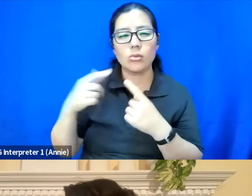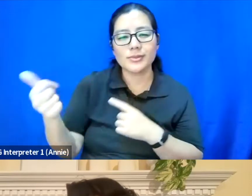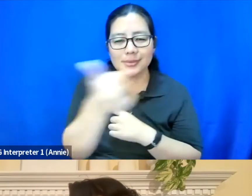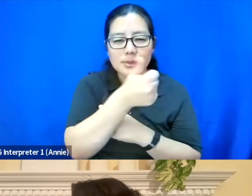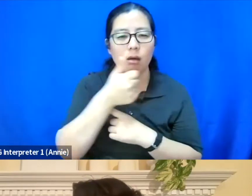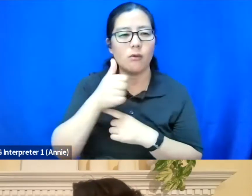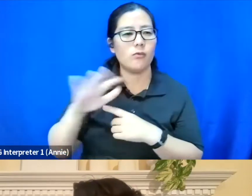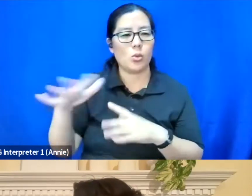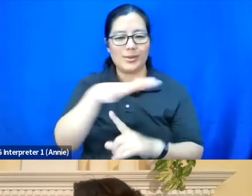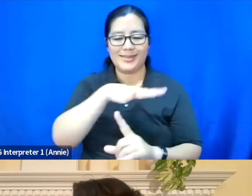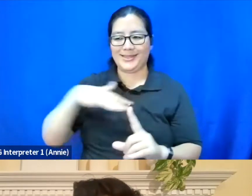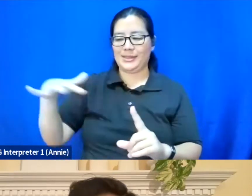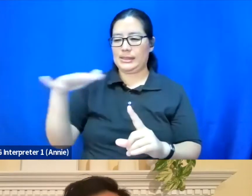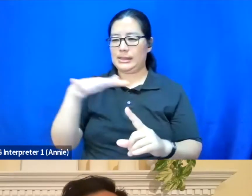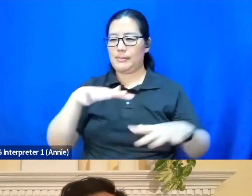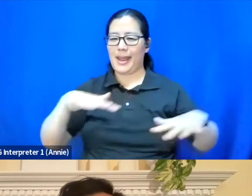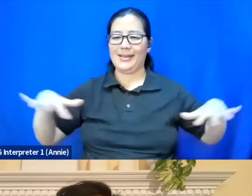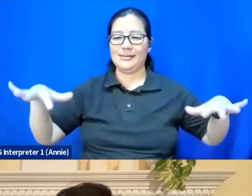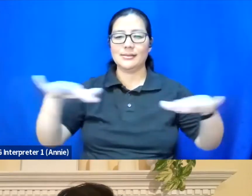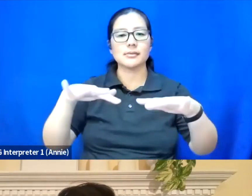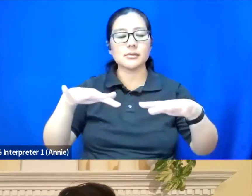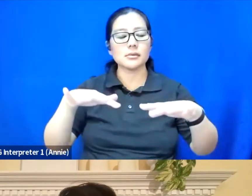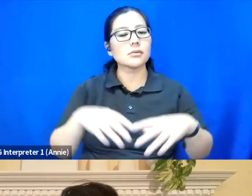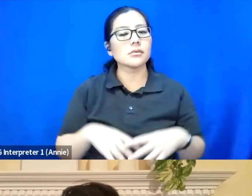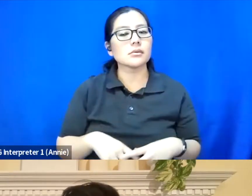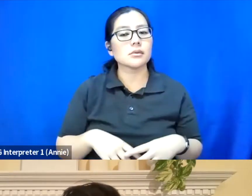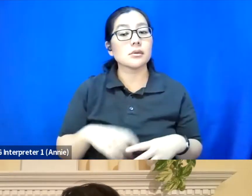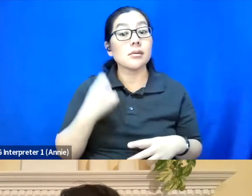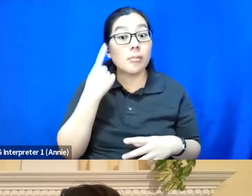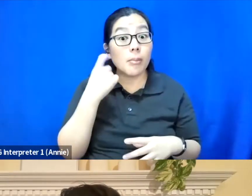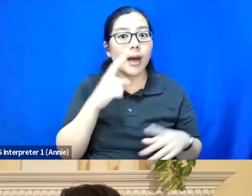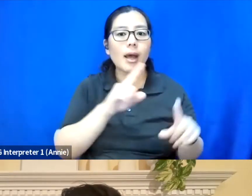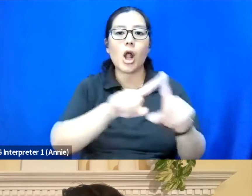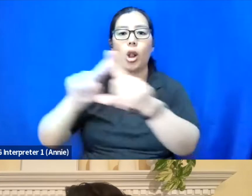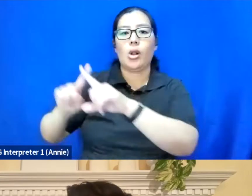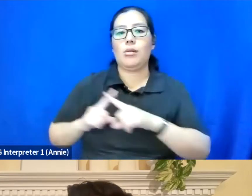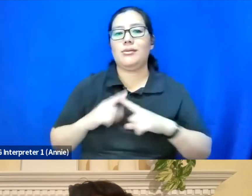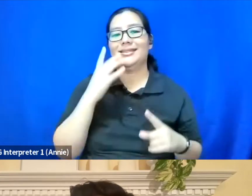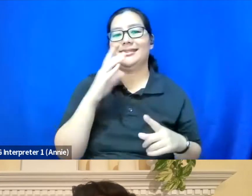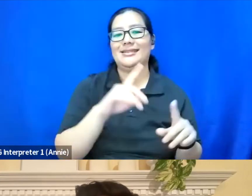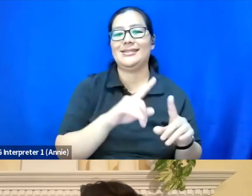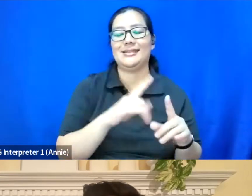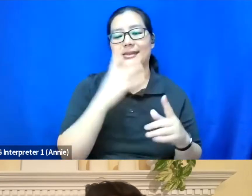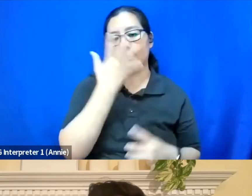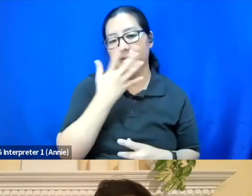Okay. So one thing that I was really excited about regarding the Year